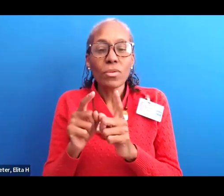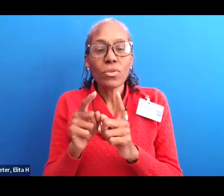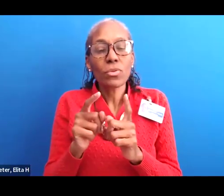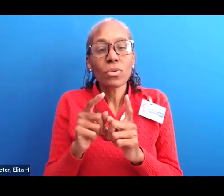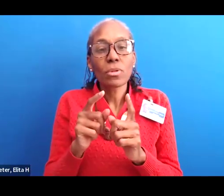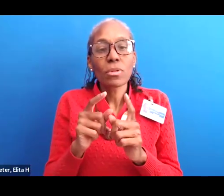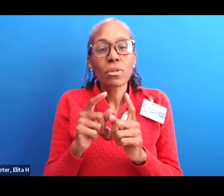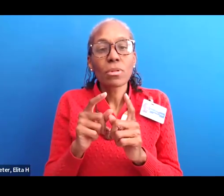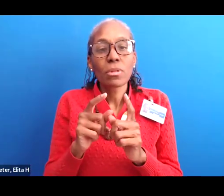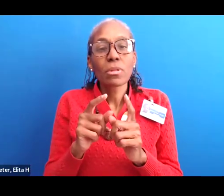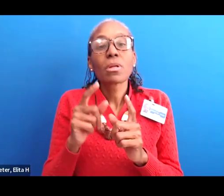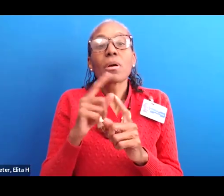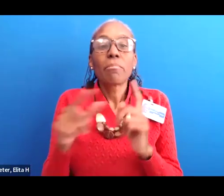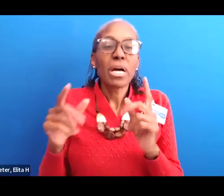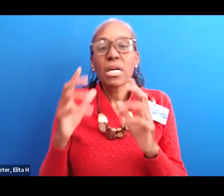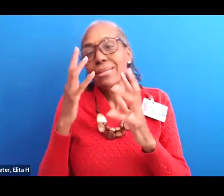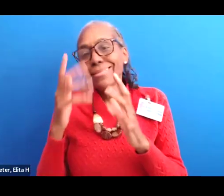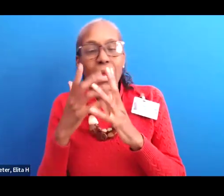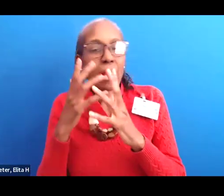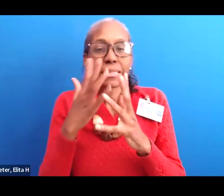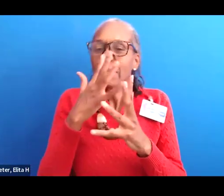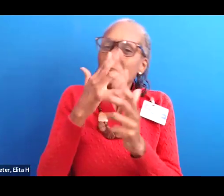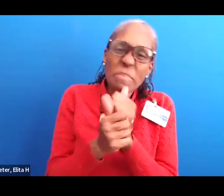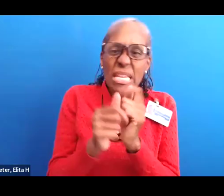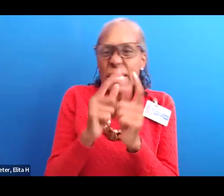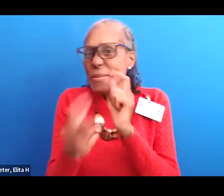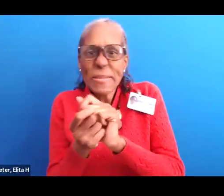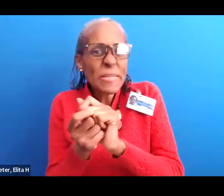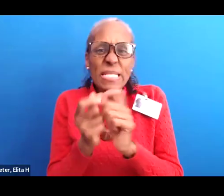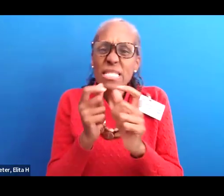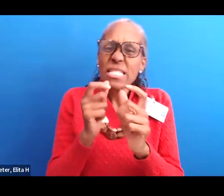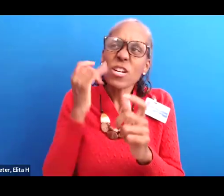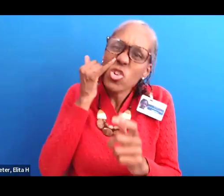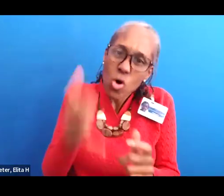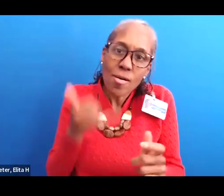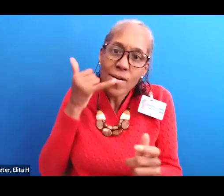aggressive, not by being mean and, hateful, but you need to be calling them every day.